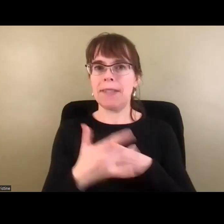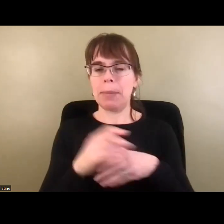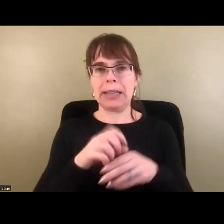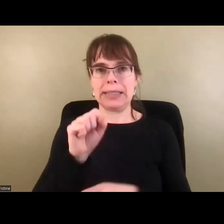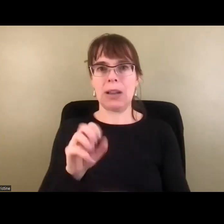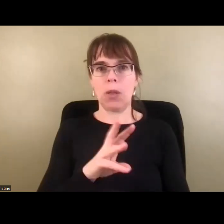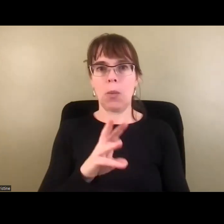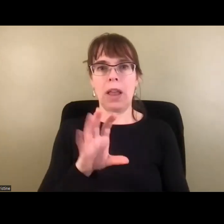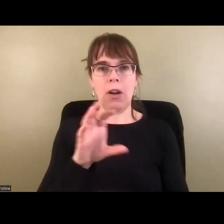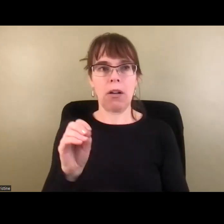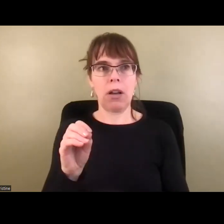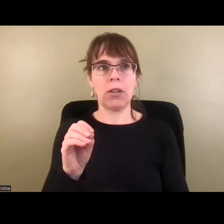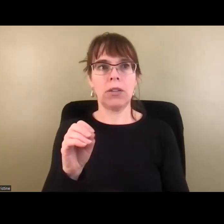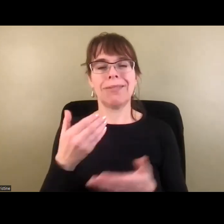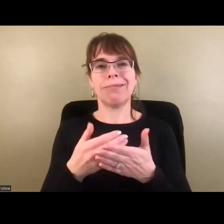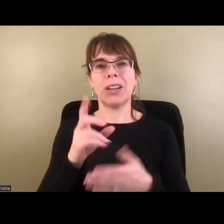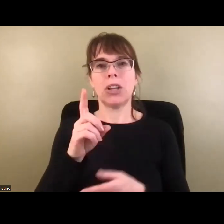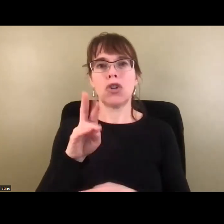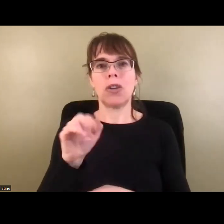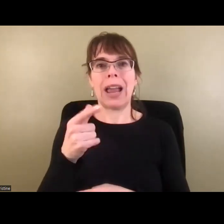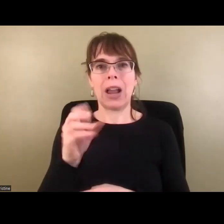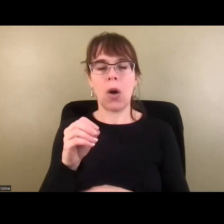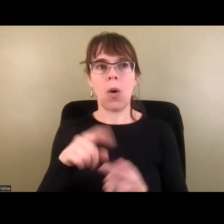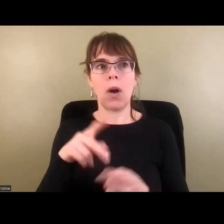Southwest Colorado? Which would be Durango and Pagosa Springs area.'